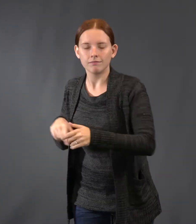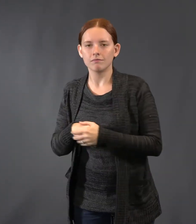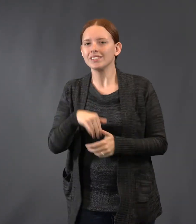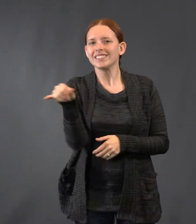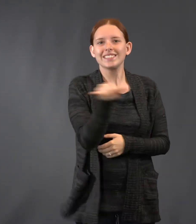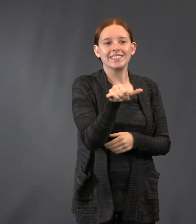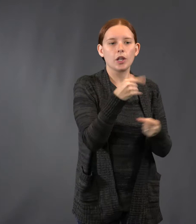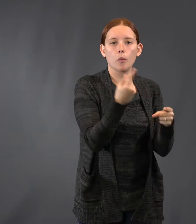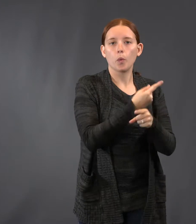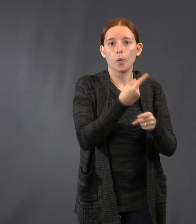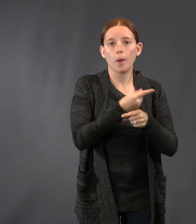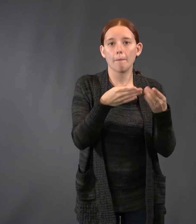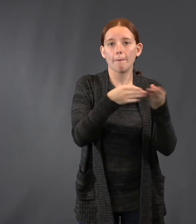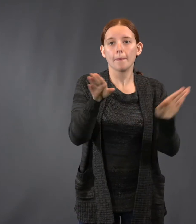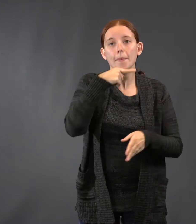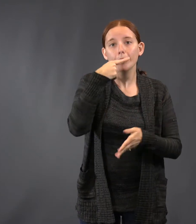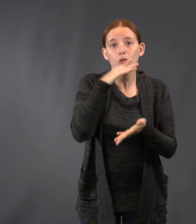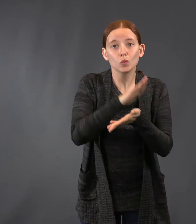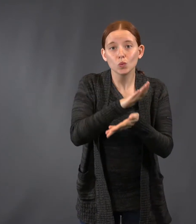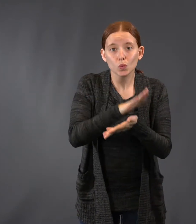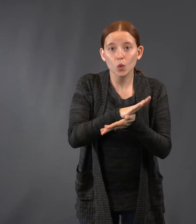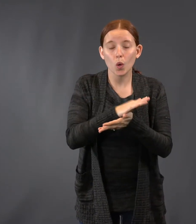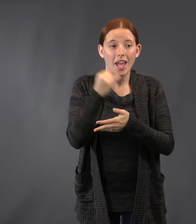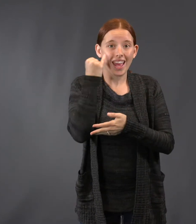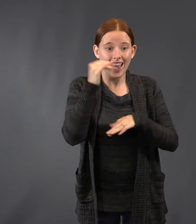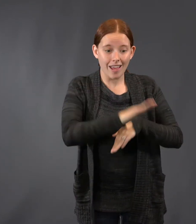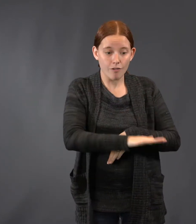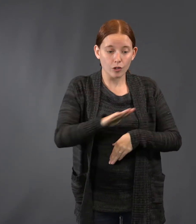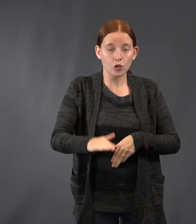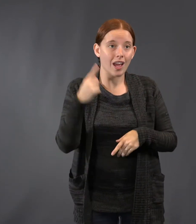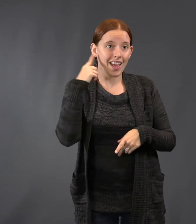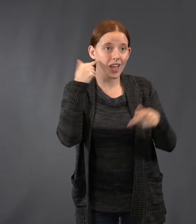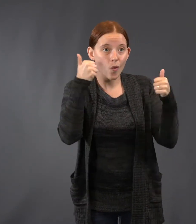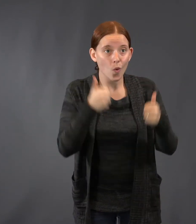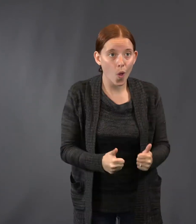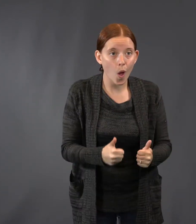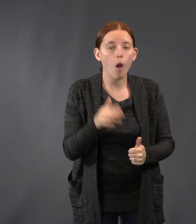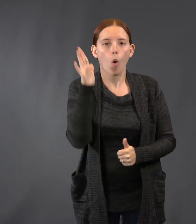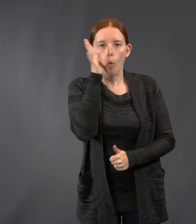In a regular public school setting, a child with any amount of hearing loss will be